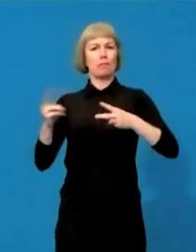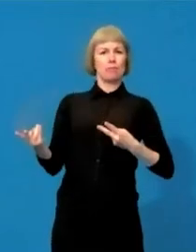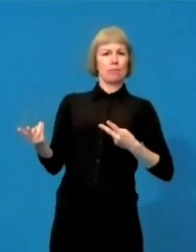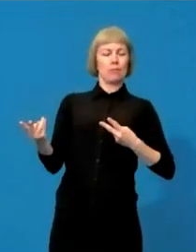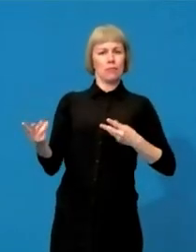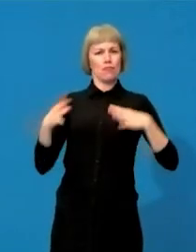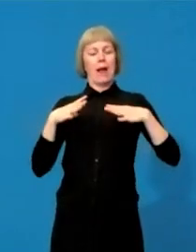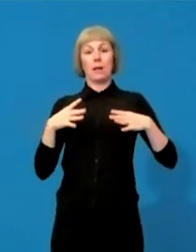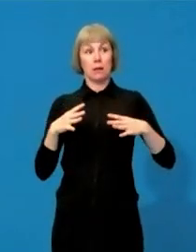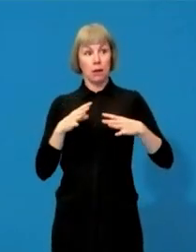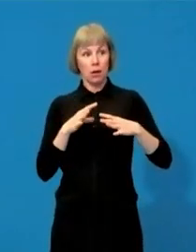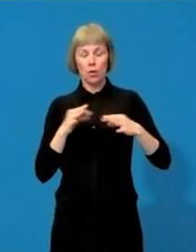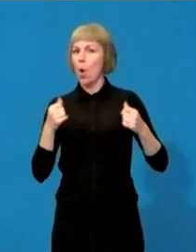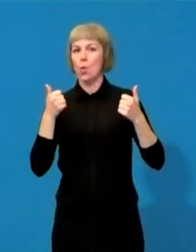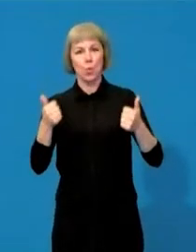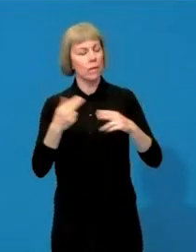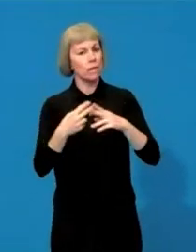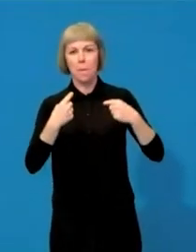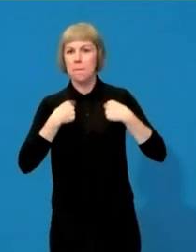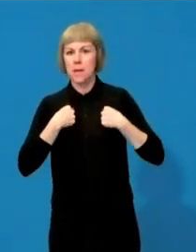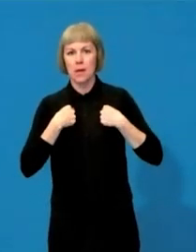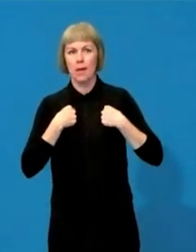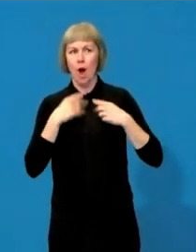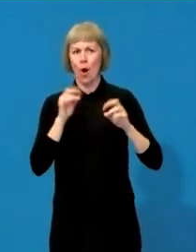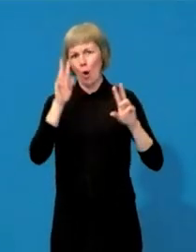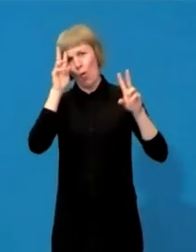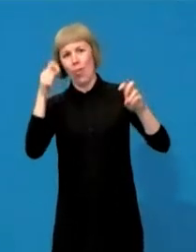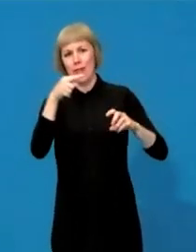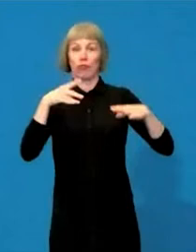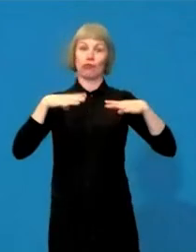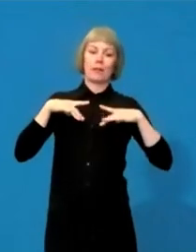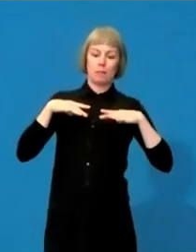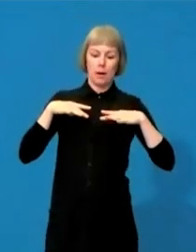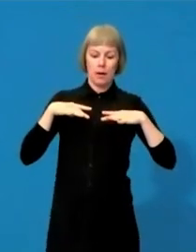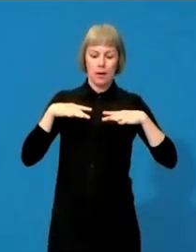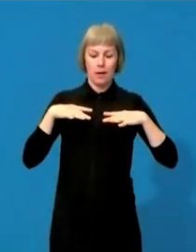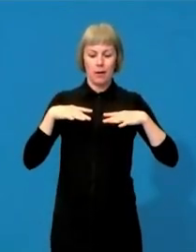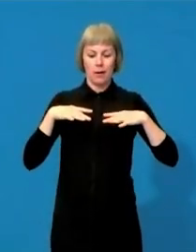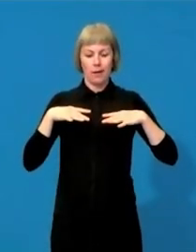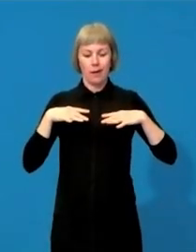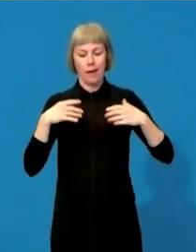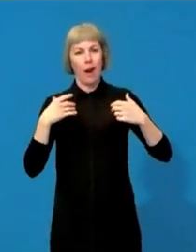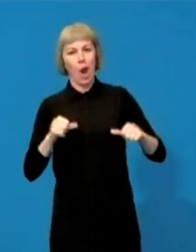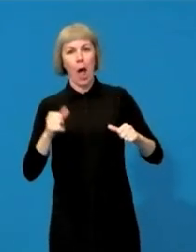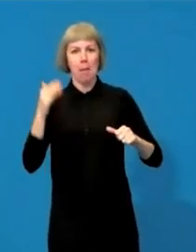I wouldn't call that respite. I would call that admitting there --